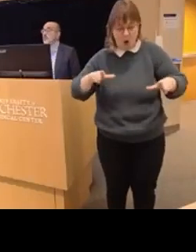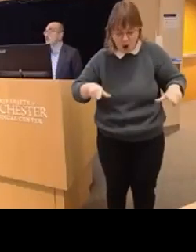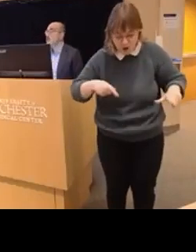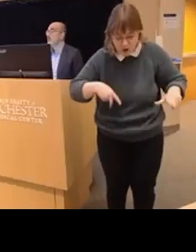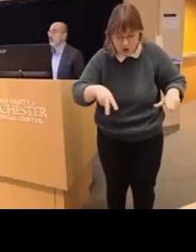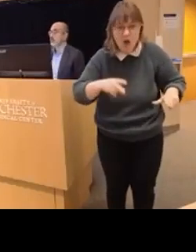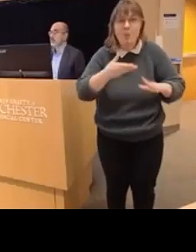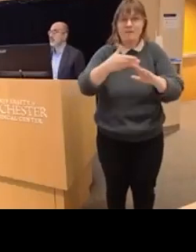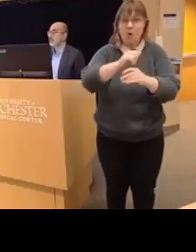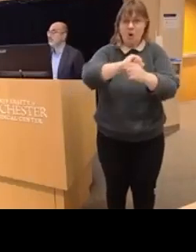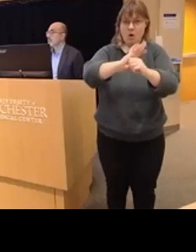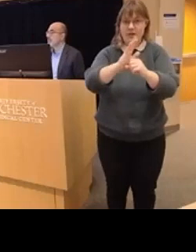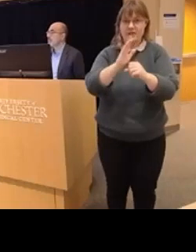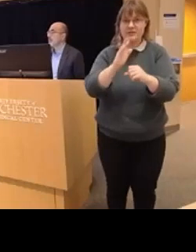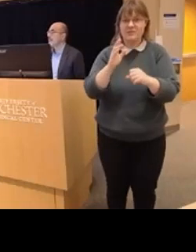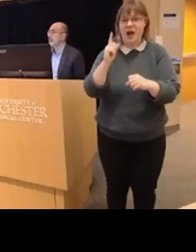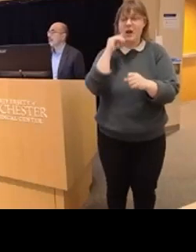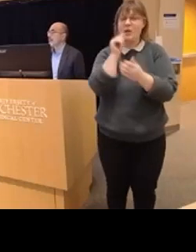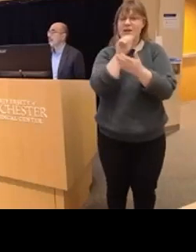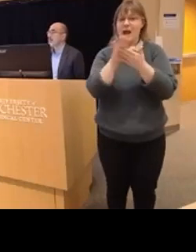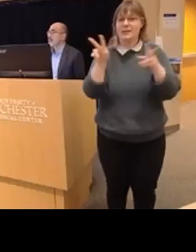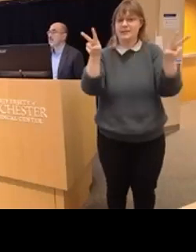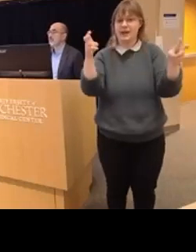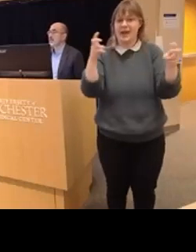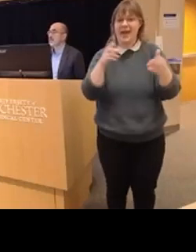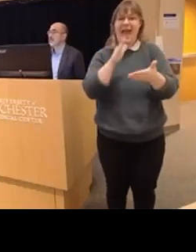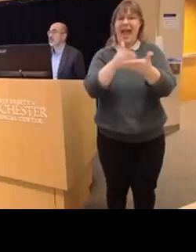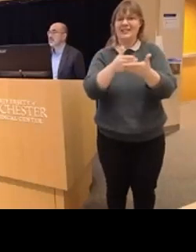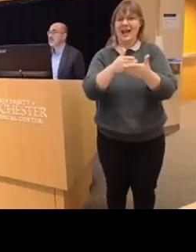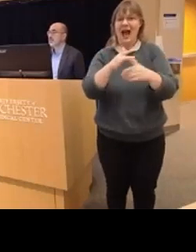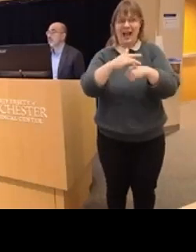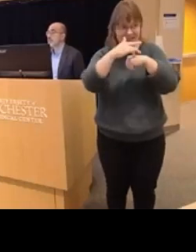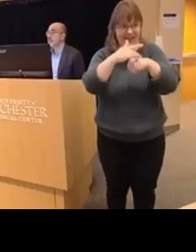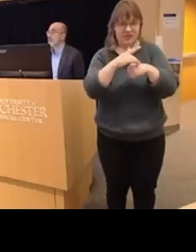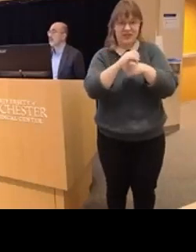was before covid and I thought it was a nice uh anti- catastrophizing cognitive reframing